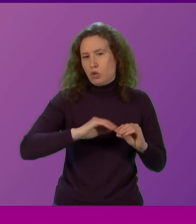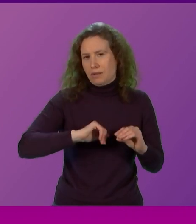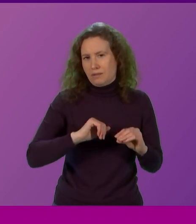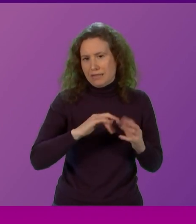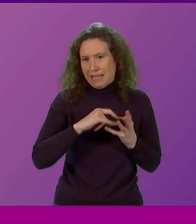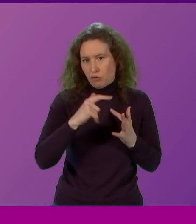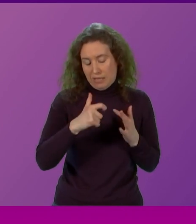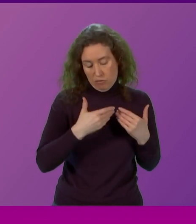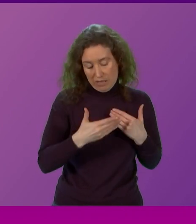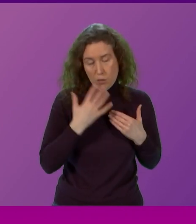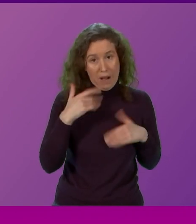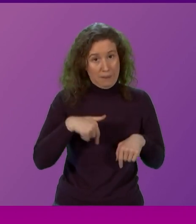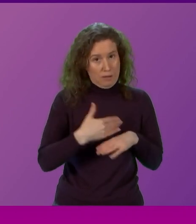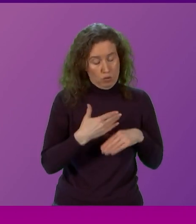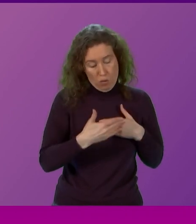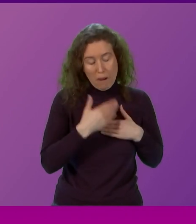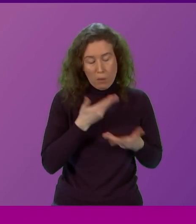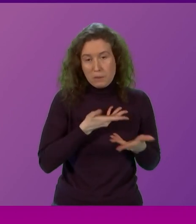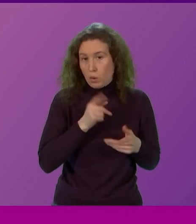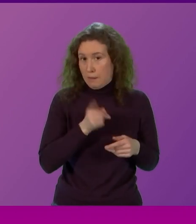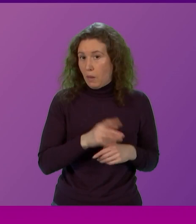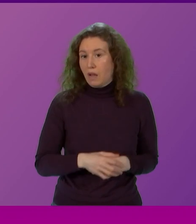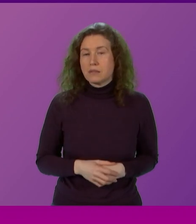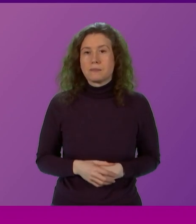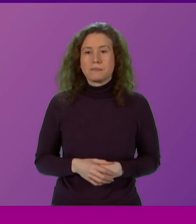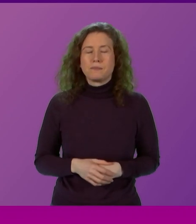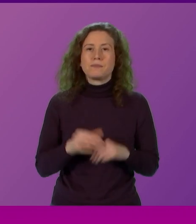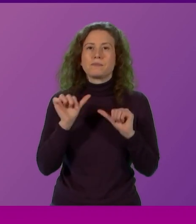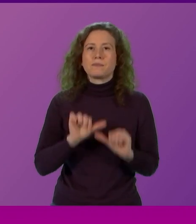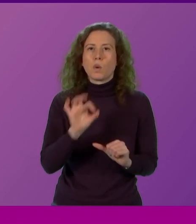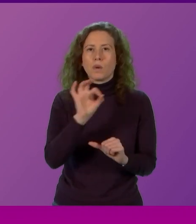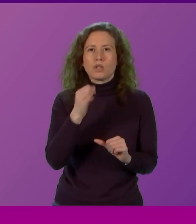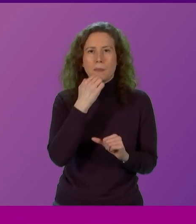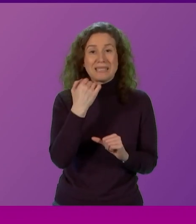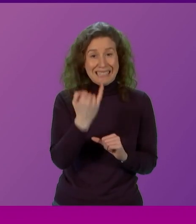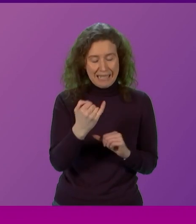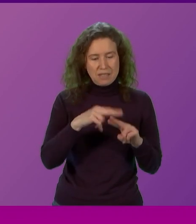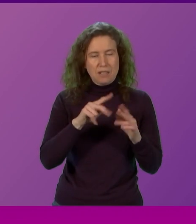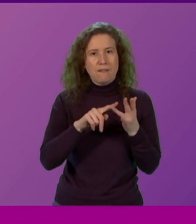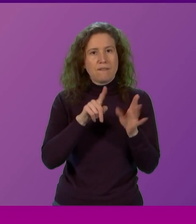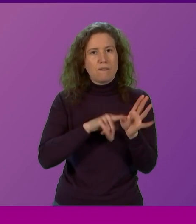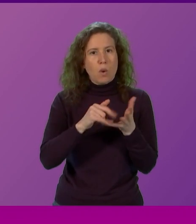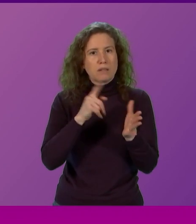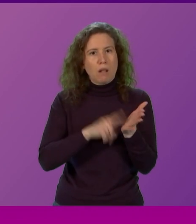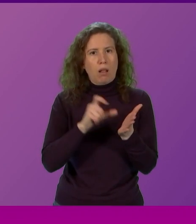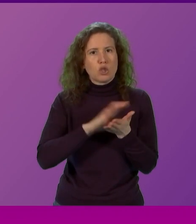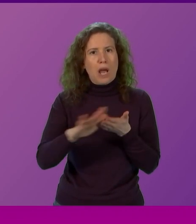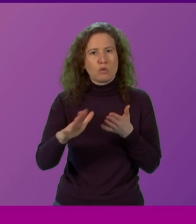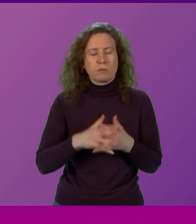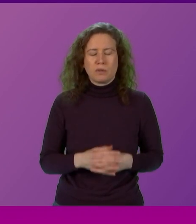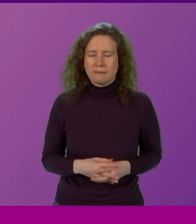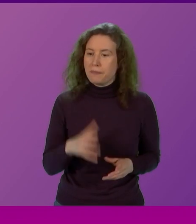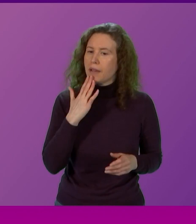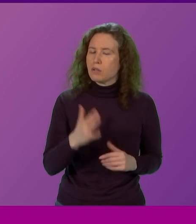few weeks in this post, about exactly that issue.